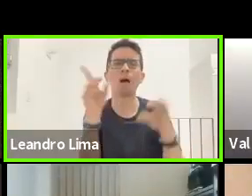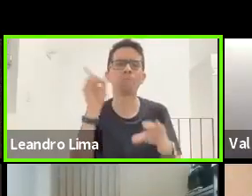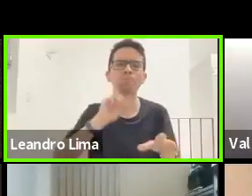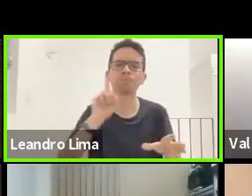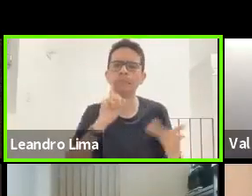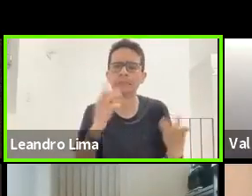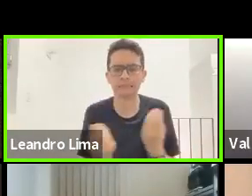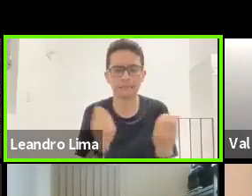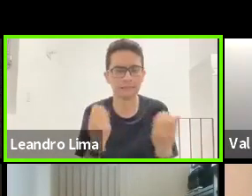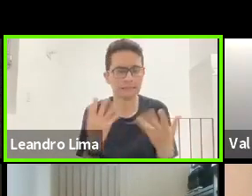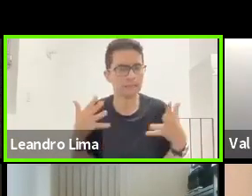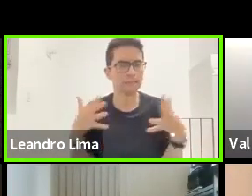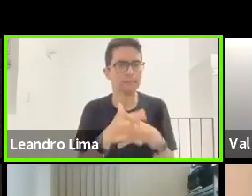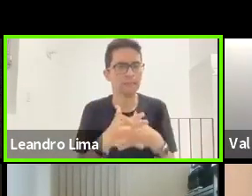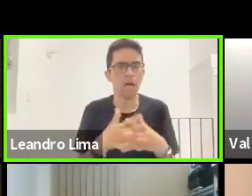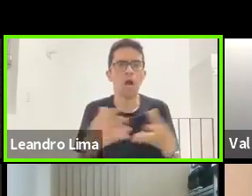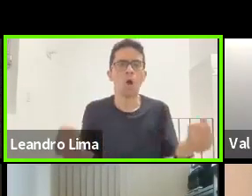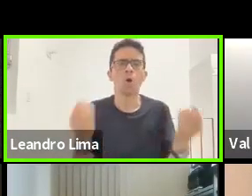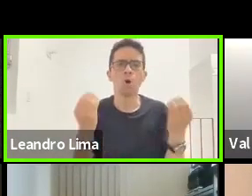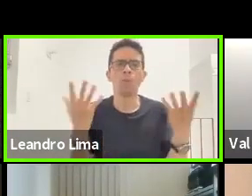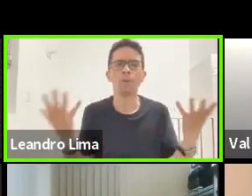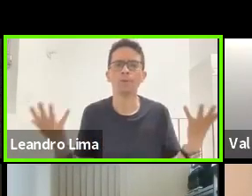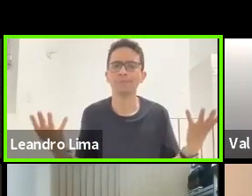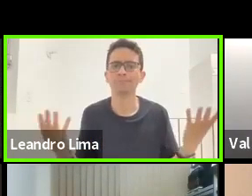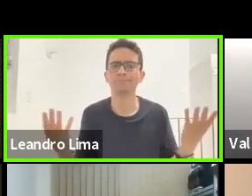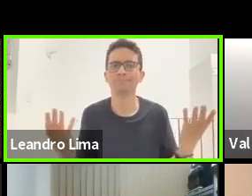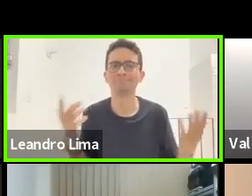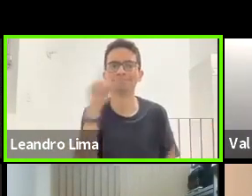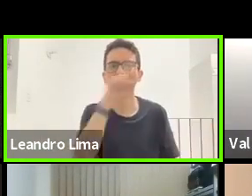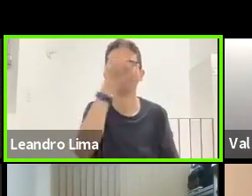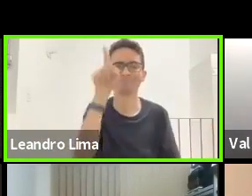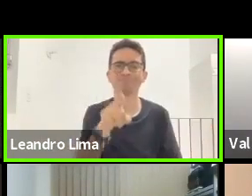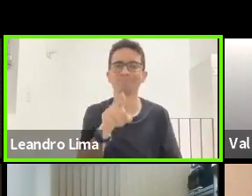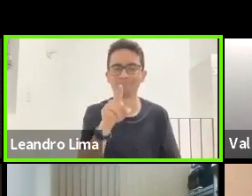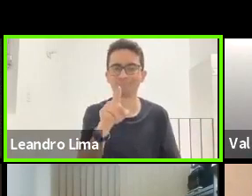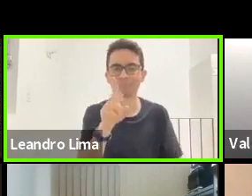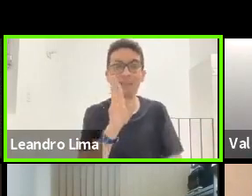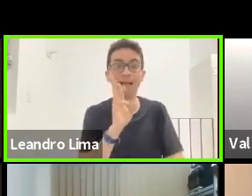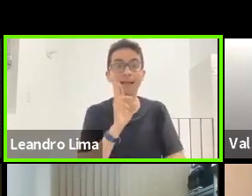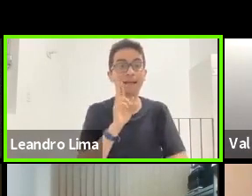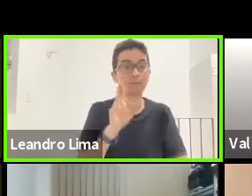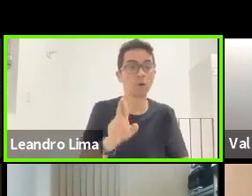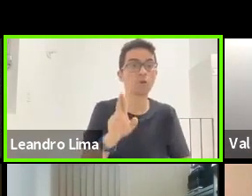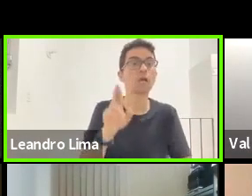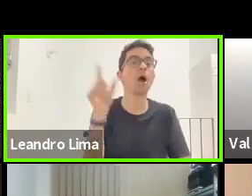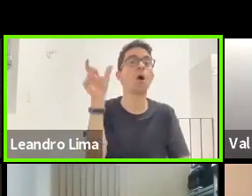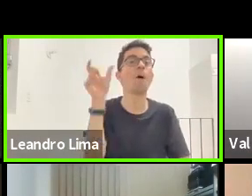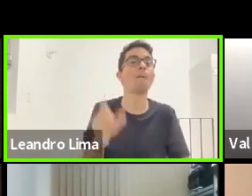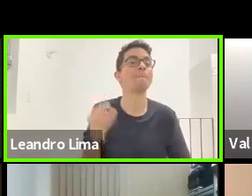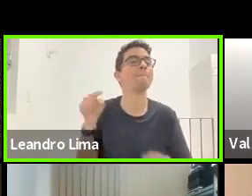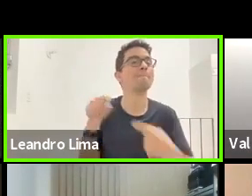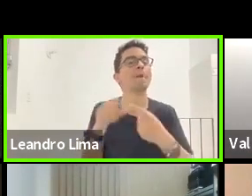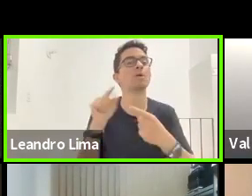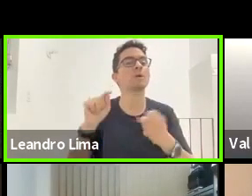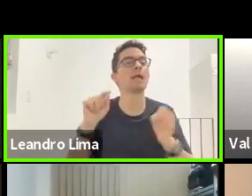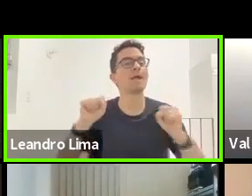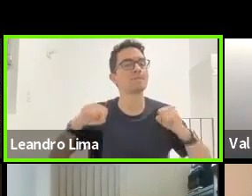n was, it was, it was prompted by a huge immigration wave and the effort to. o expand the United States West expand the United States Westward. d and school was